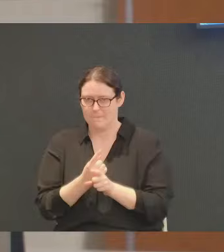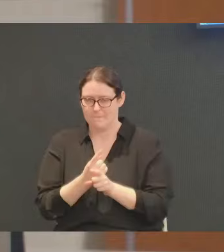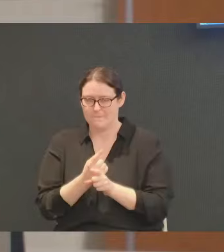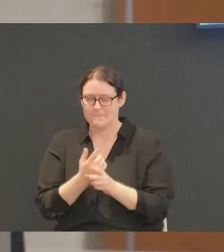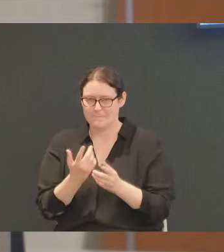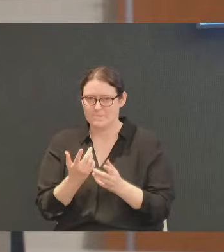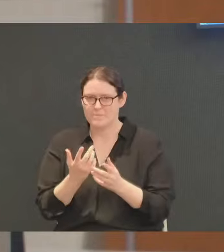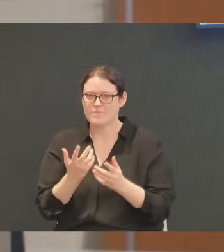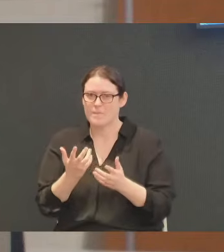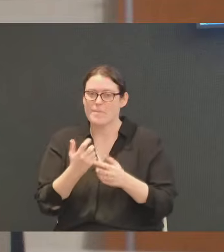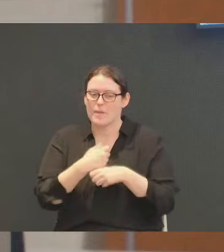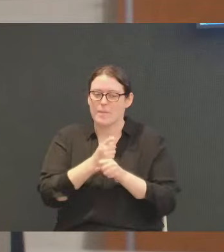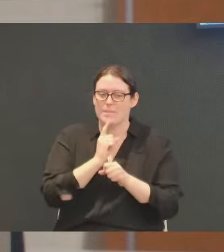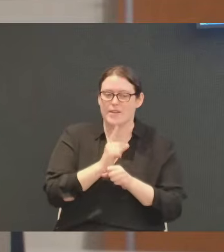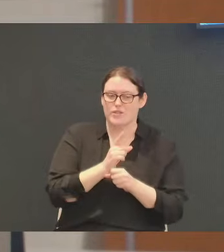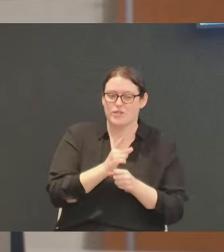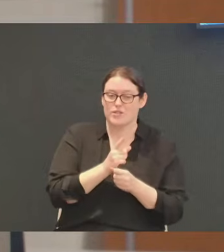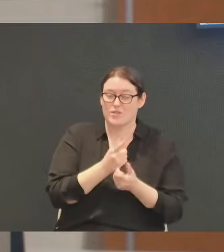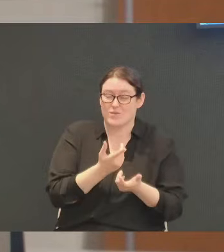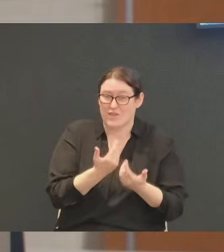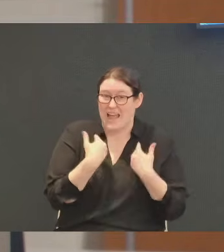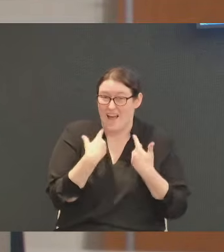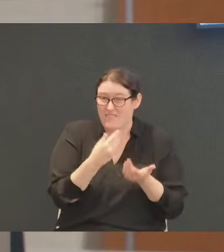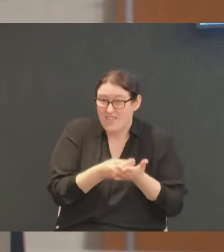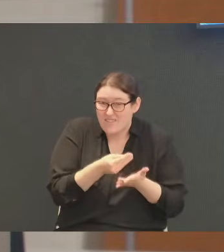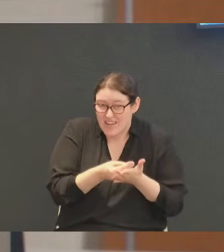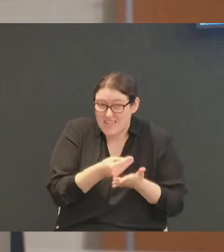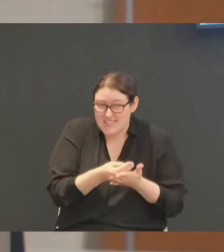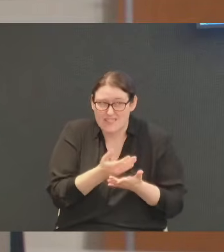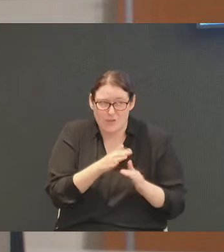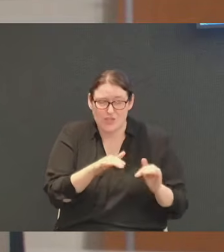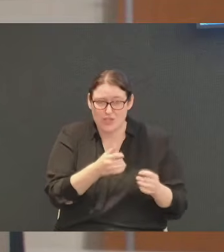trying to make sure we've got the dollars necessary to keep kids safe and not only